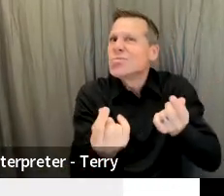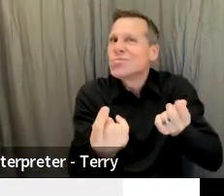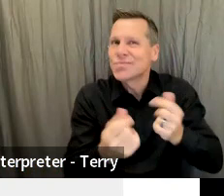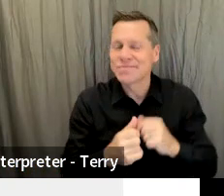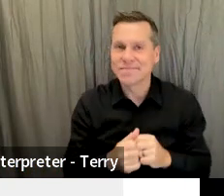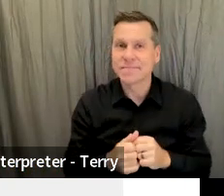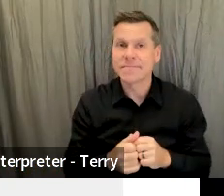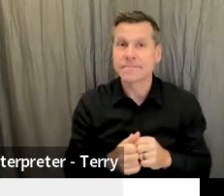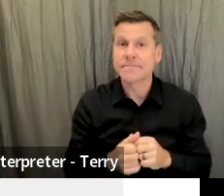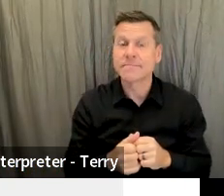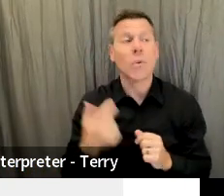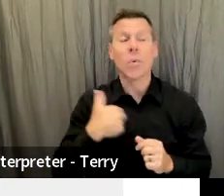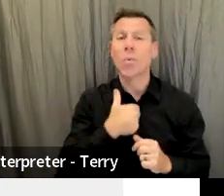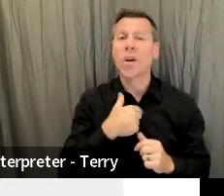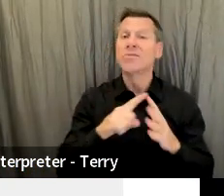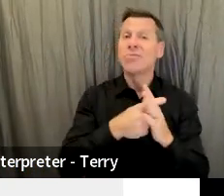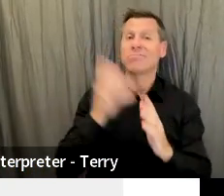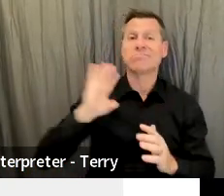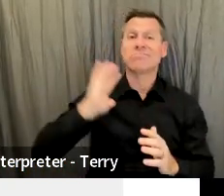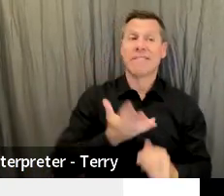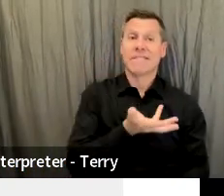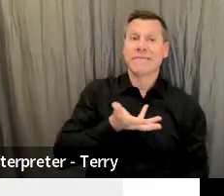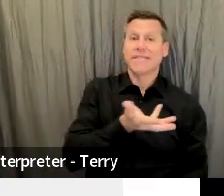we first got started we didn't know what we were doing.